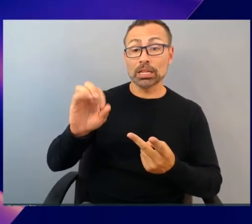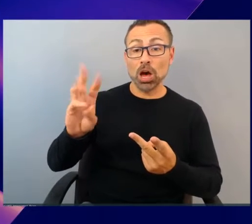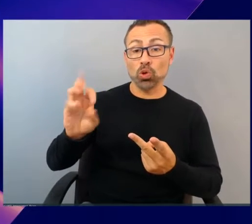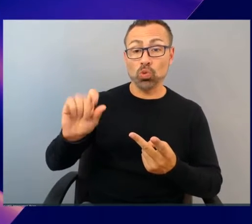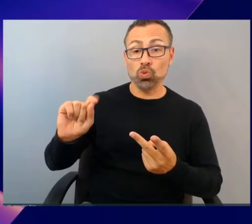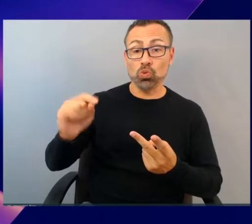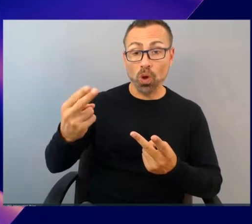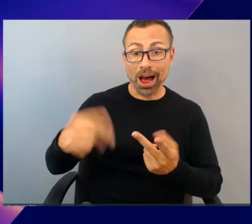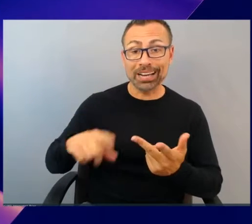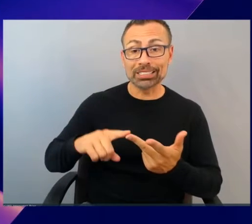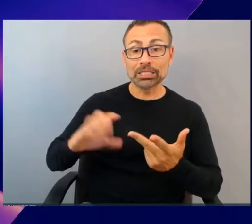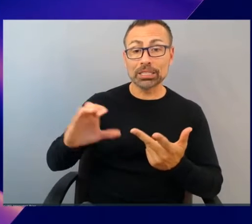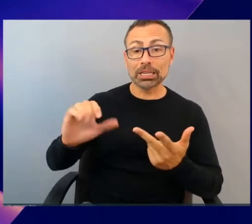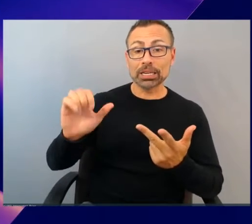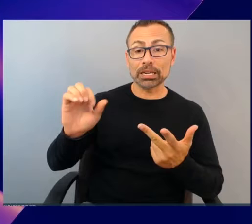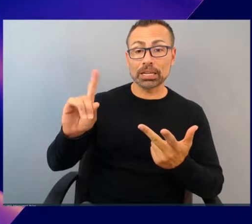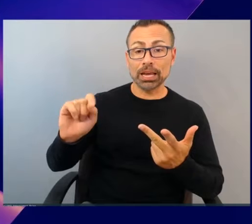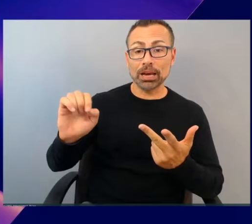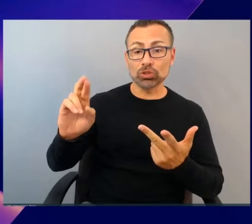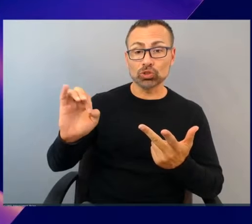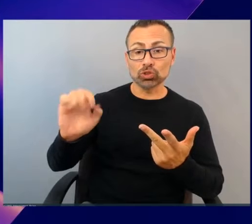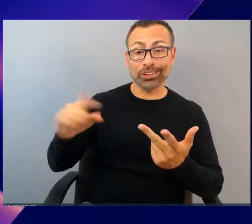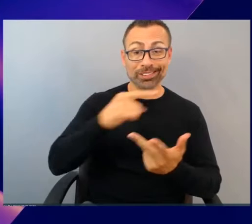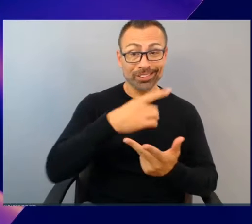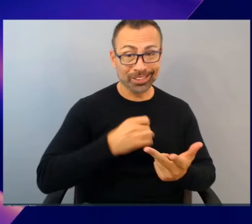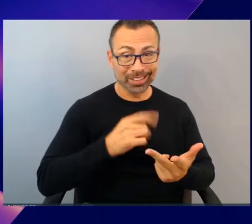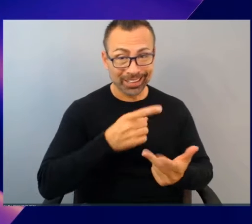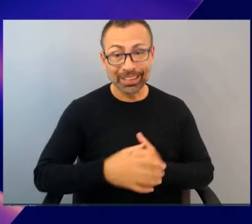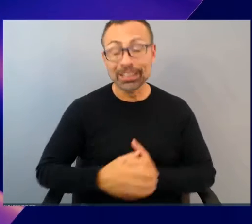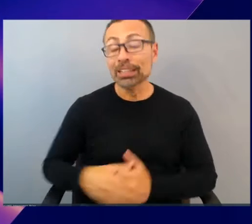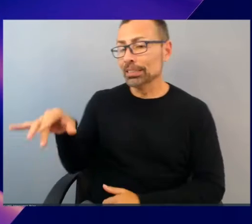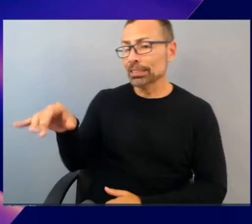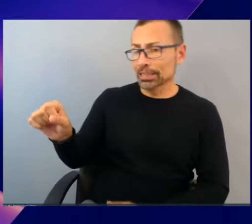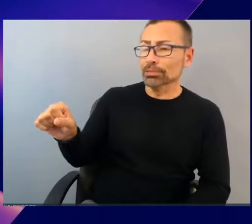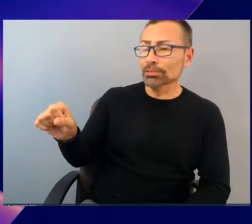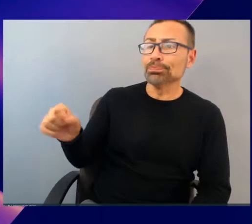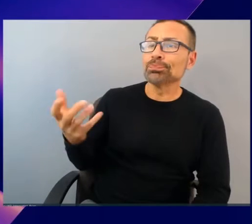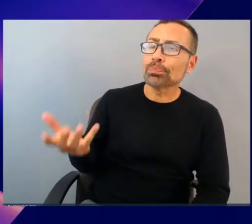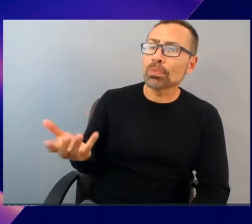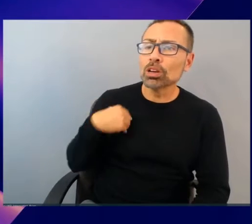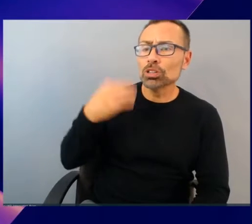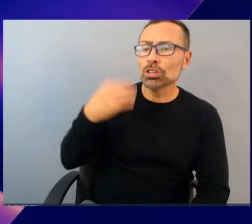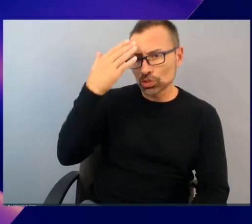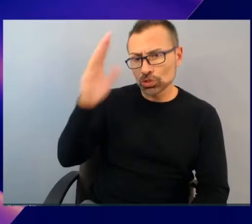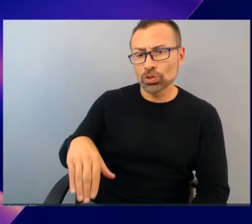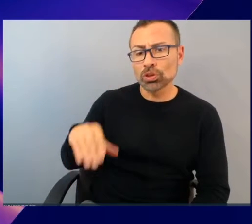Do you like CloudTrail, Mohammed? Yeah, CloudTrail is actually my go-to tool